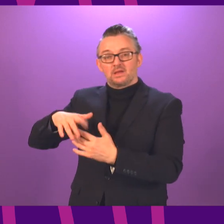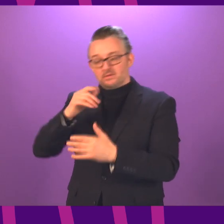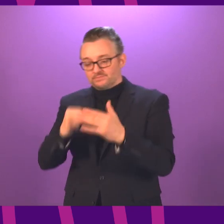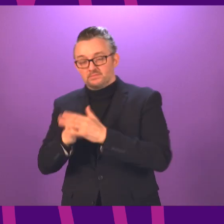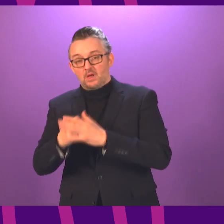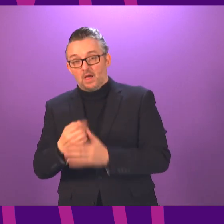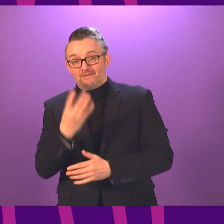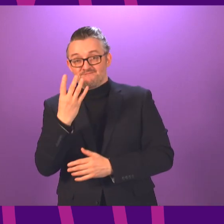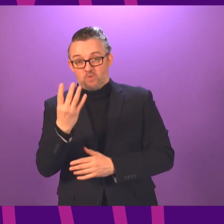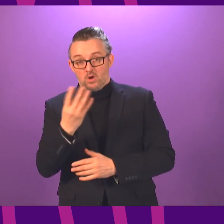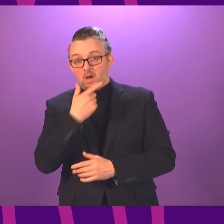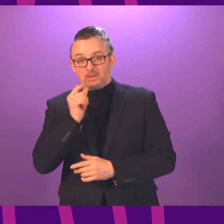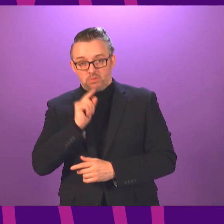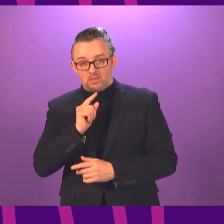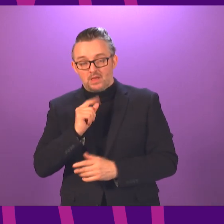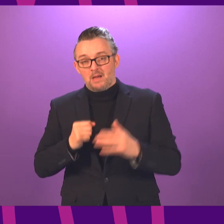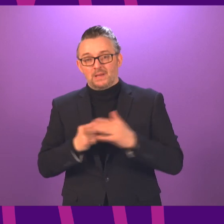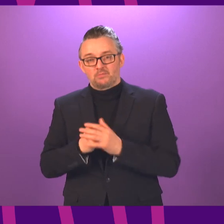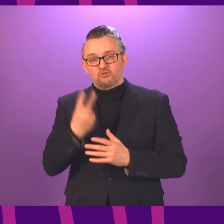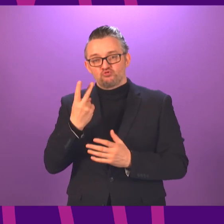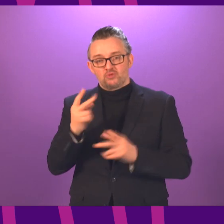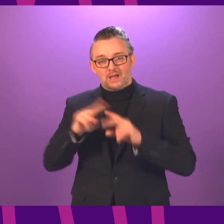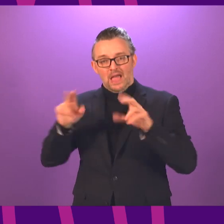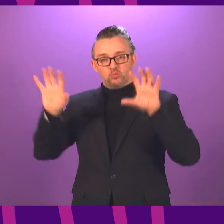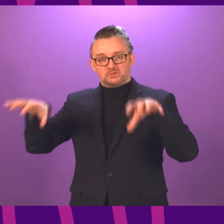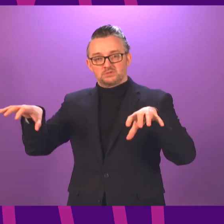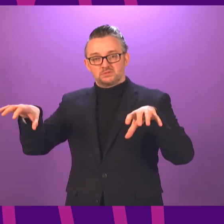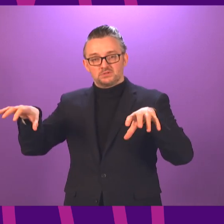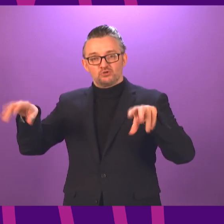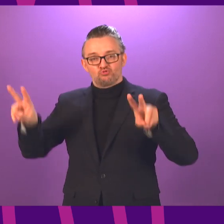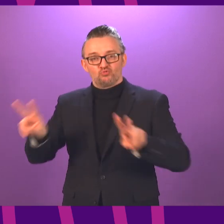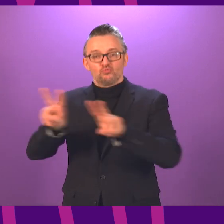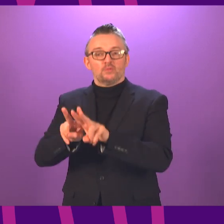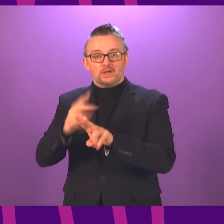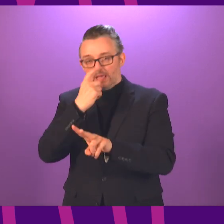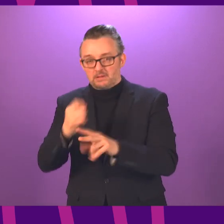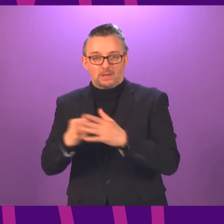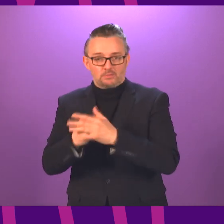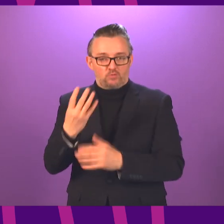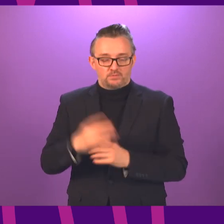a maximum of two households, compared to two people from two households, which is the limit just now.